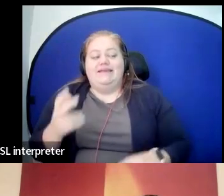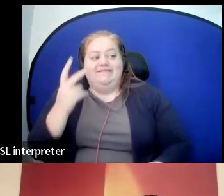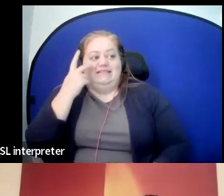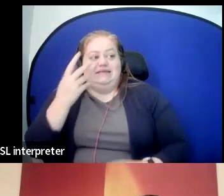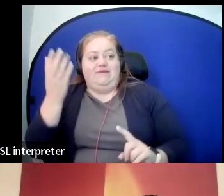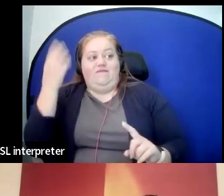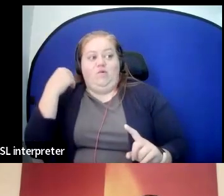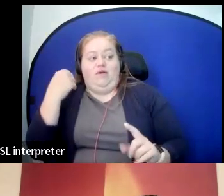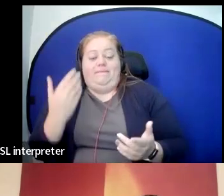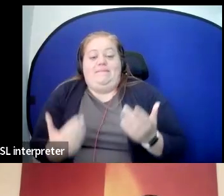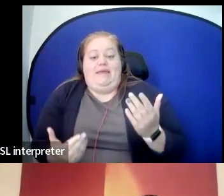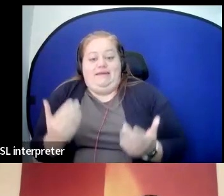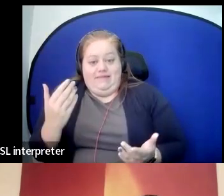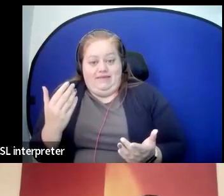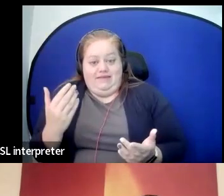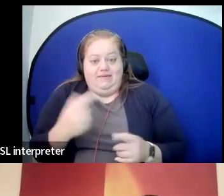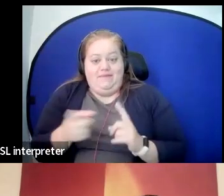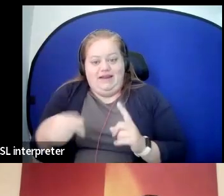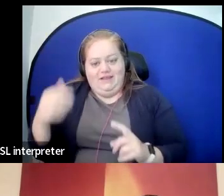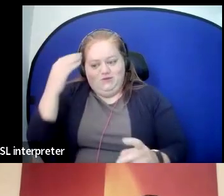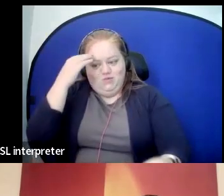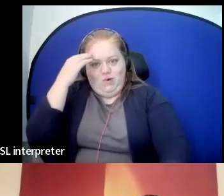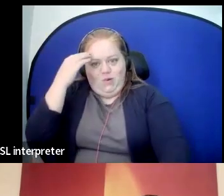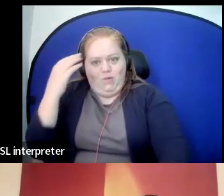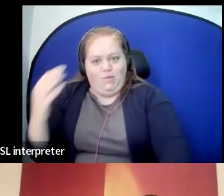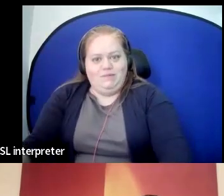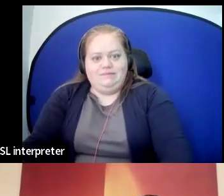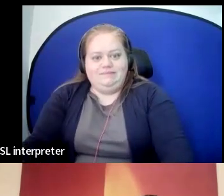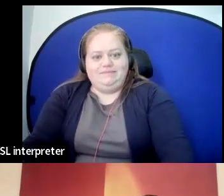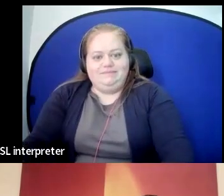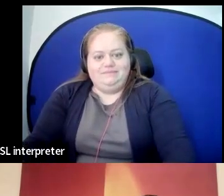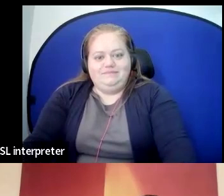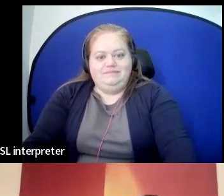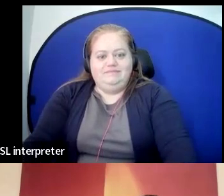But, well, as you all know, we have no idea on--